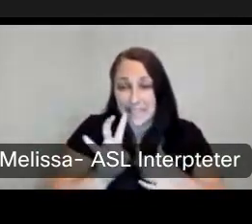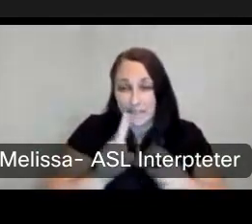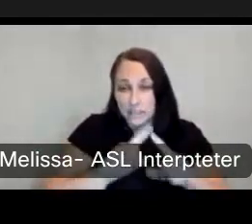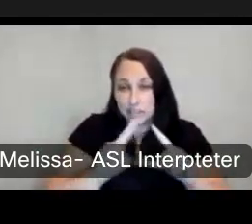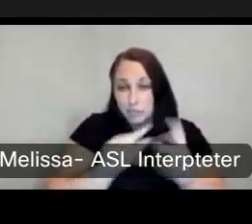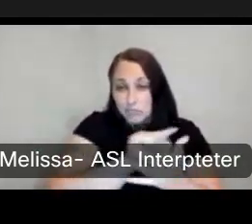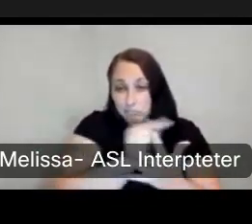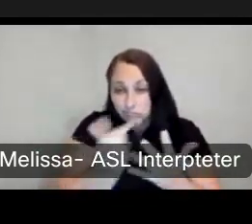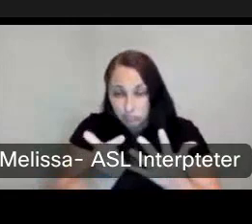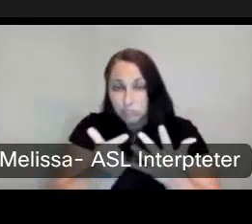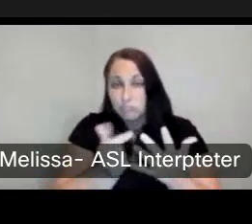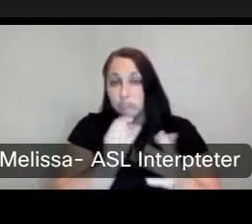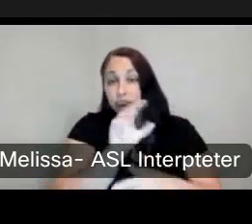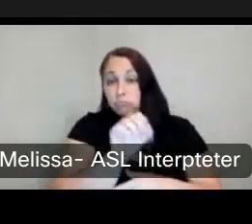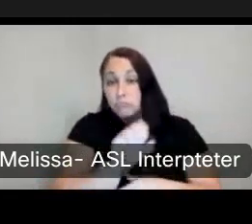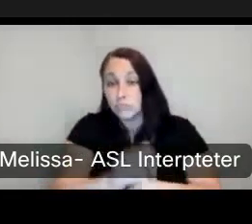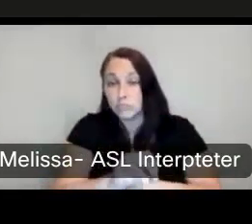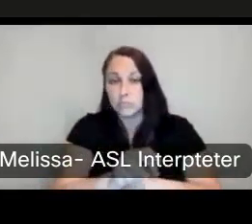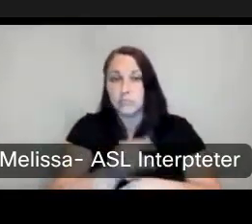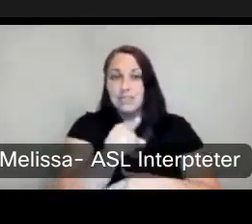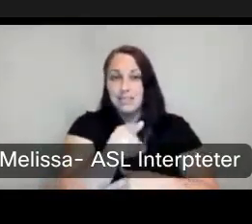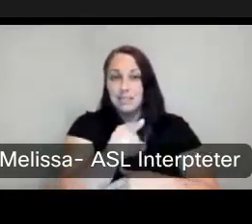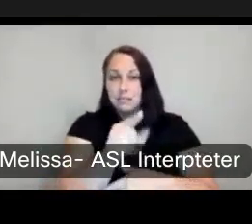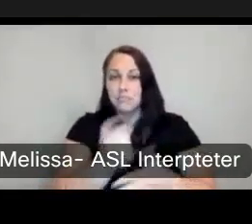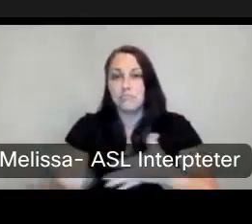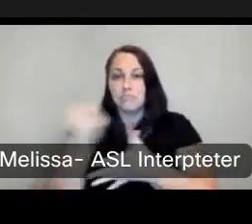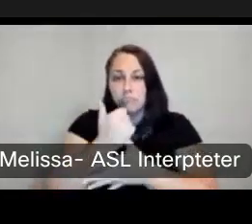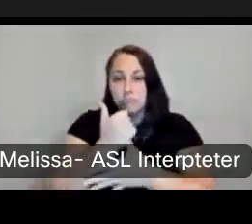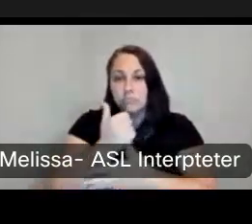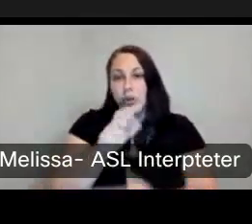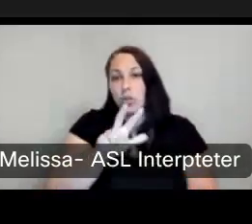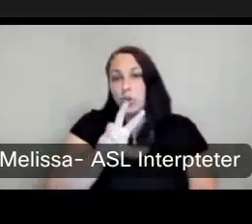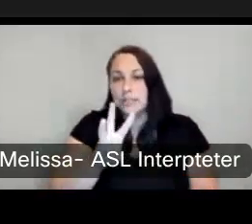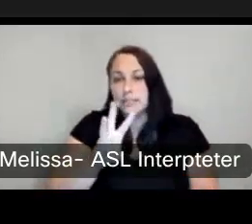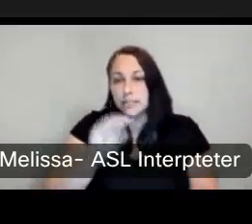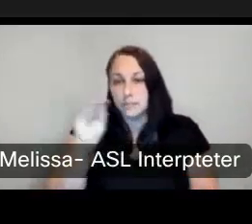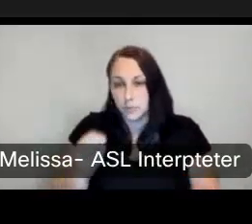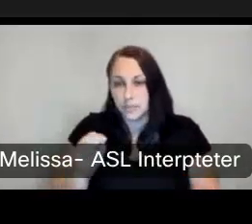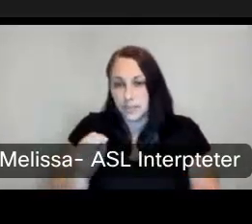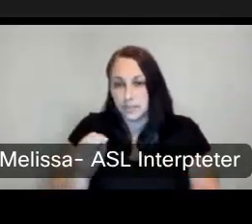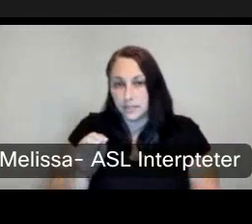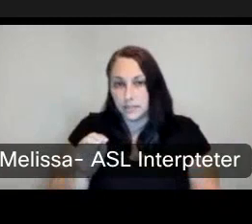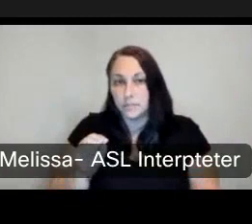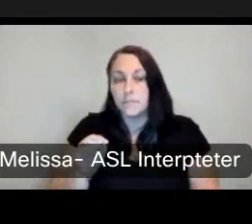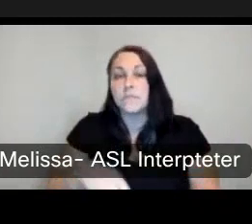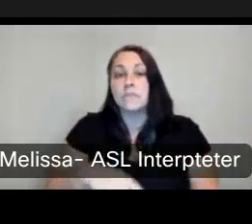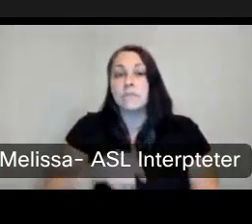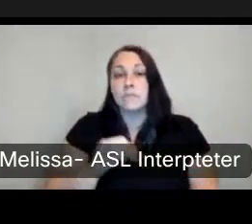for 36 percent of respondents um which is almost triple the next to uh most popular